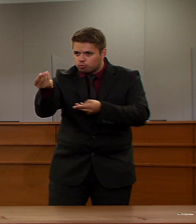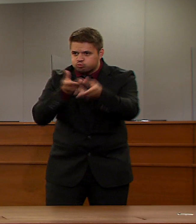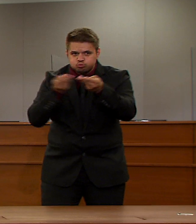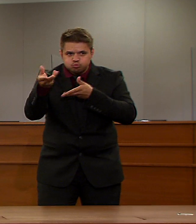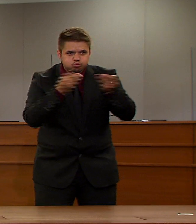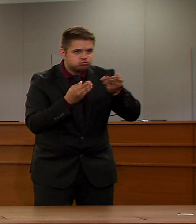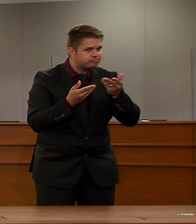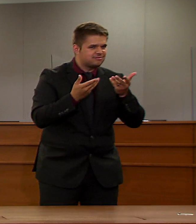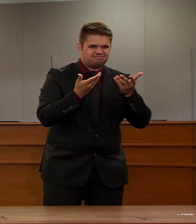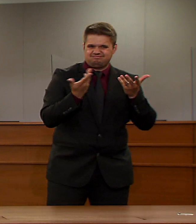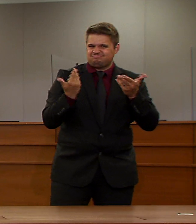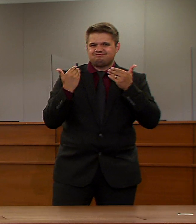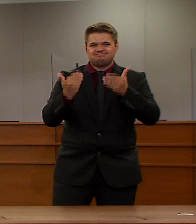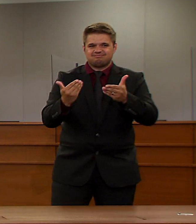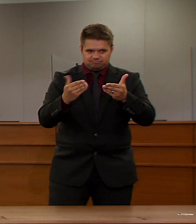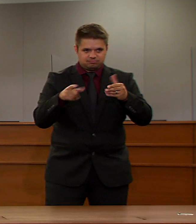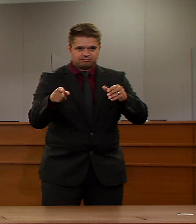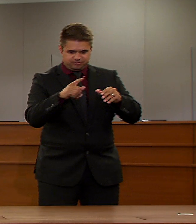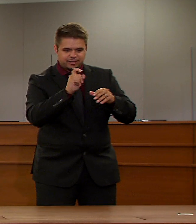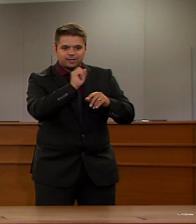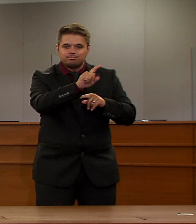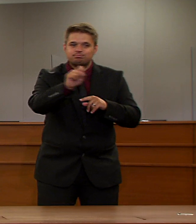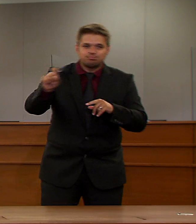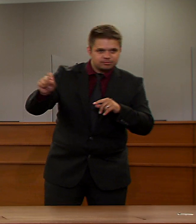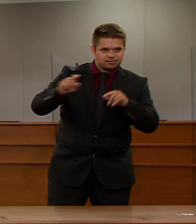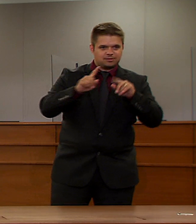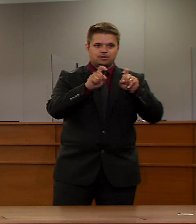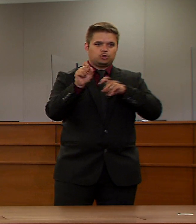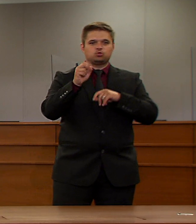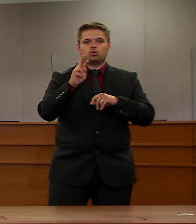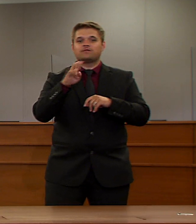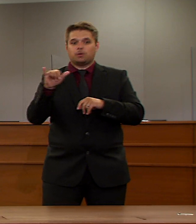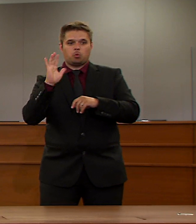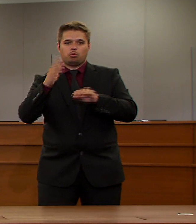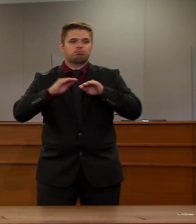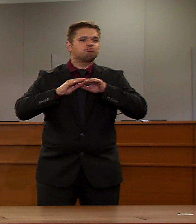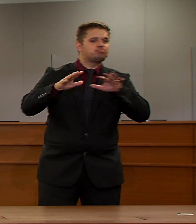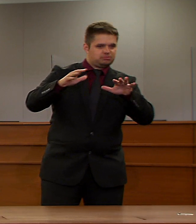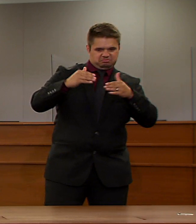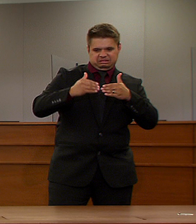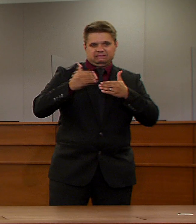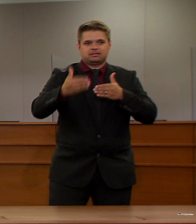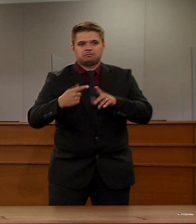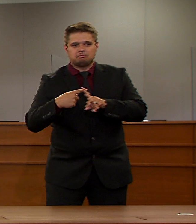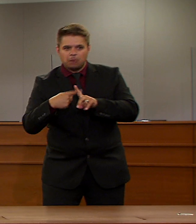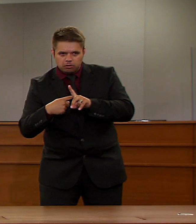to get current feedback from our residents in areas of importance for city services.